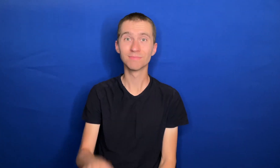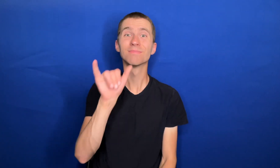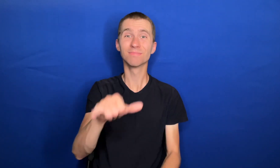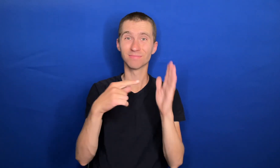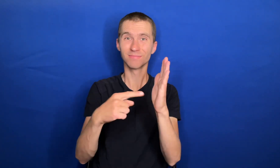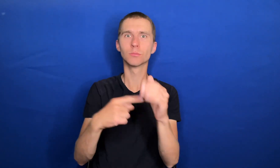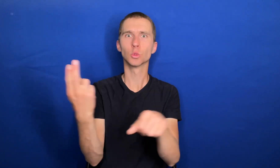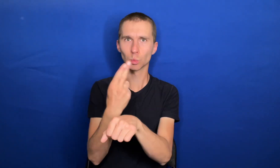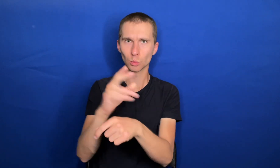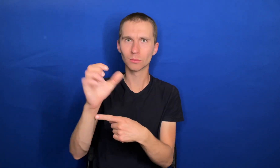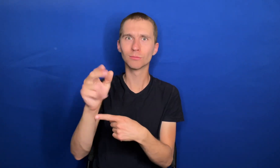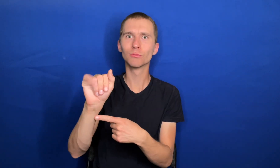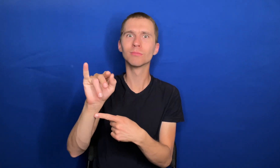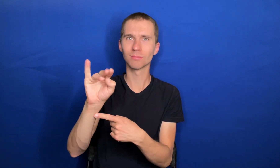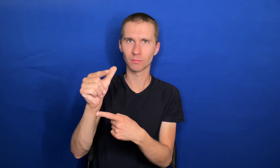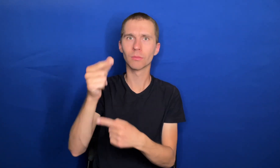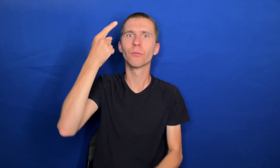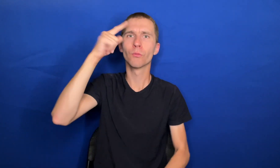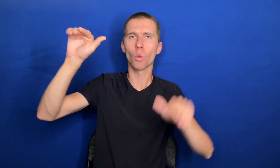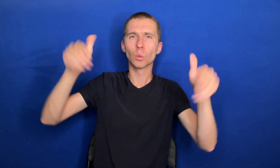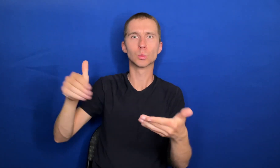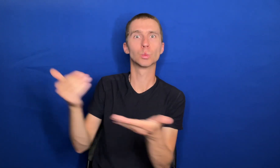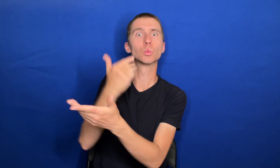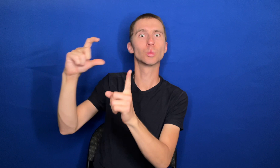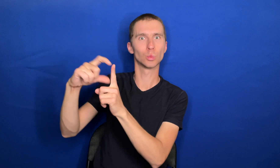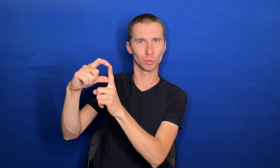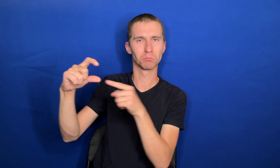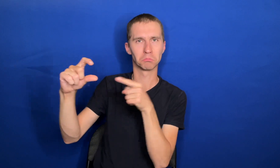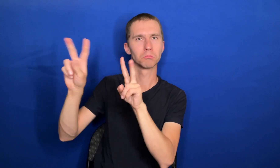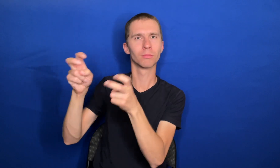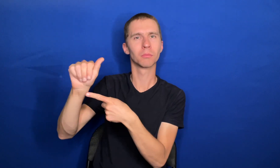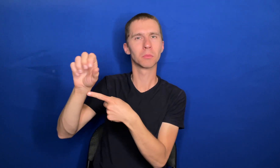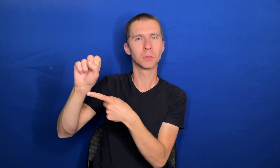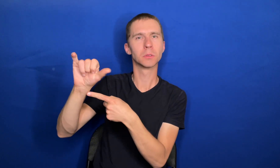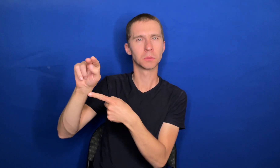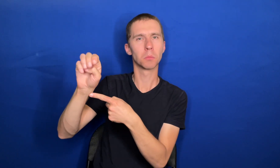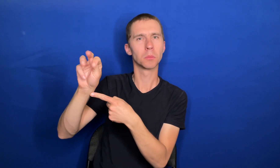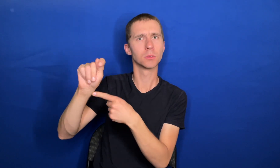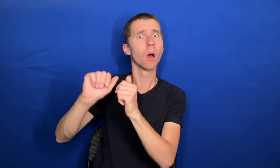That example uses chaining to introduce a new vocabulary word: "assignment."